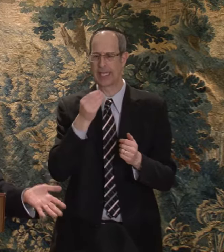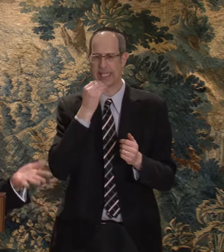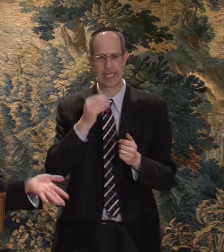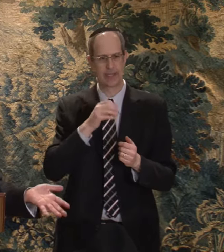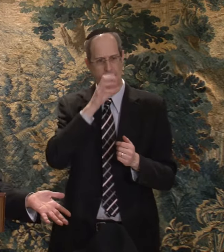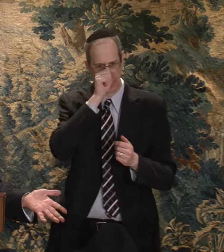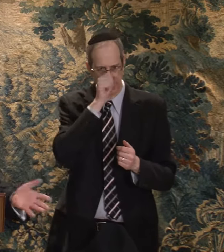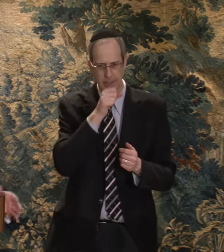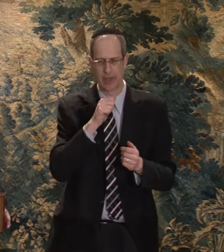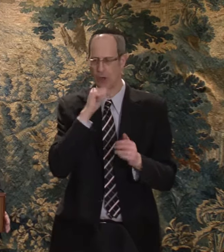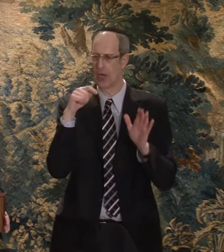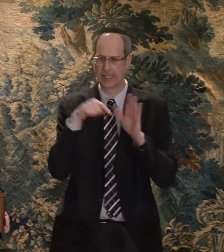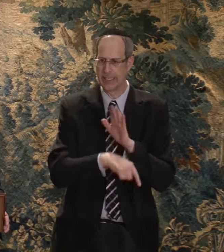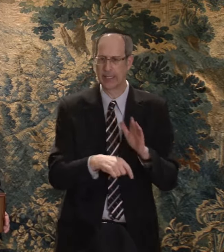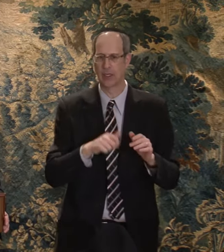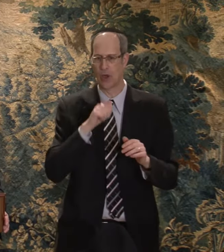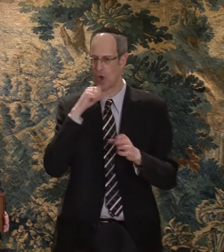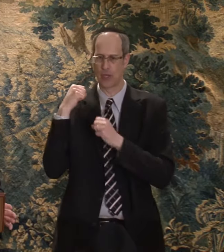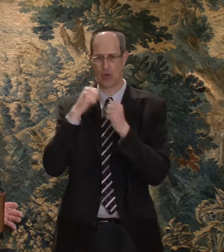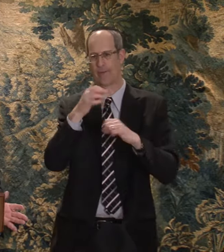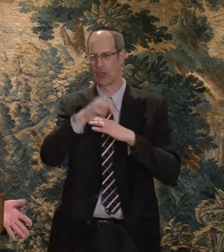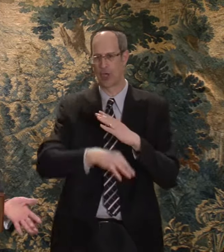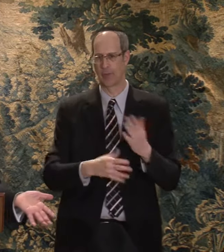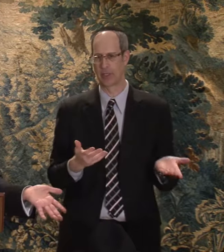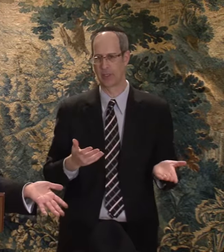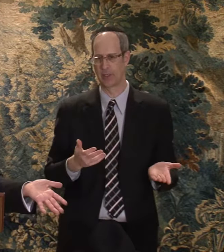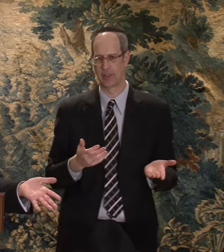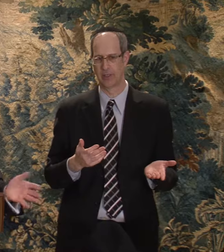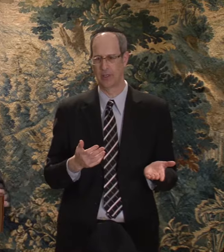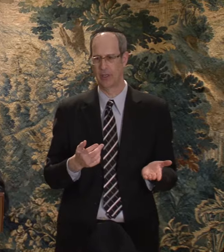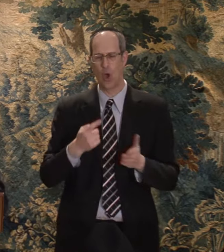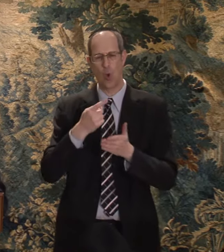didn't kill anybody what's the me the connect it Veda and